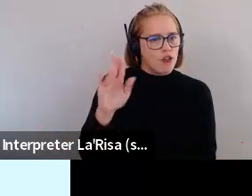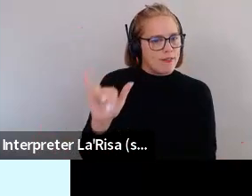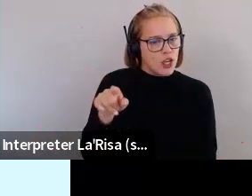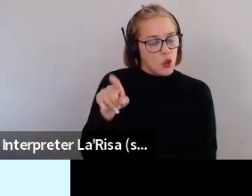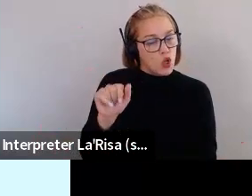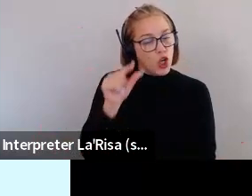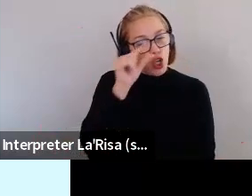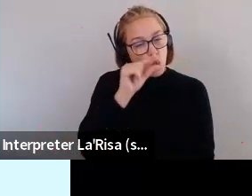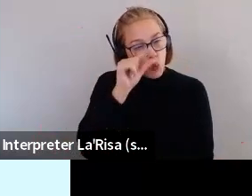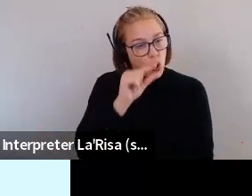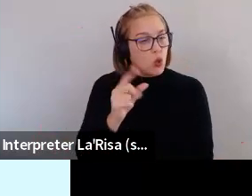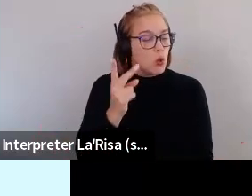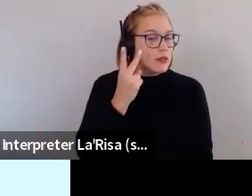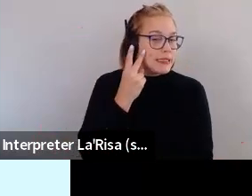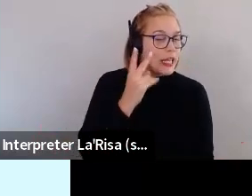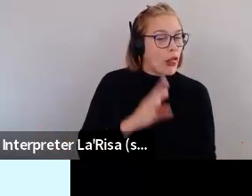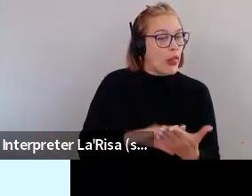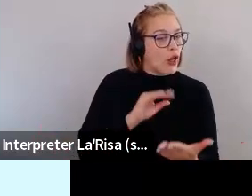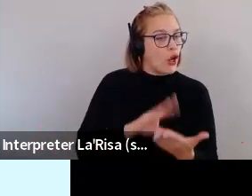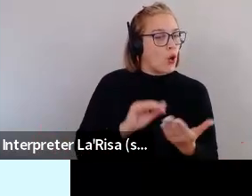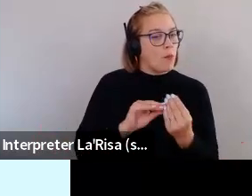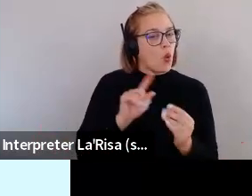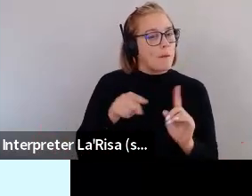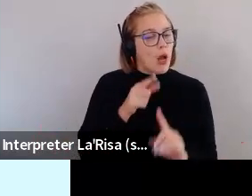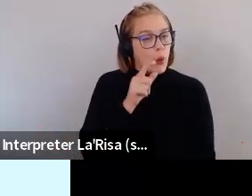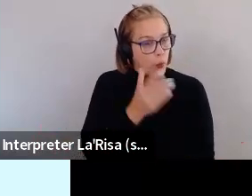then to the World Bank. She did amazing things and I encourage everybody